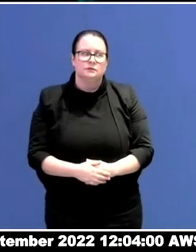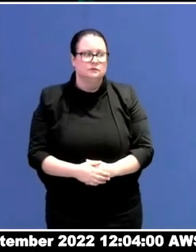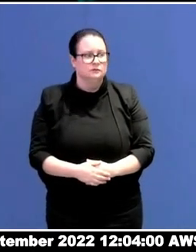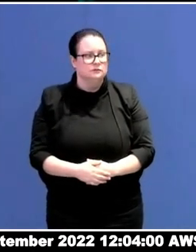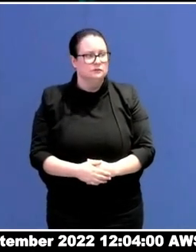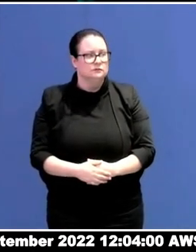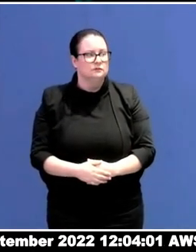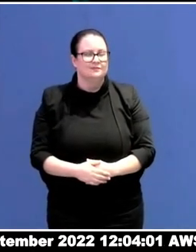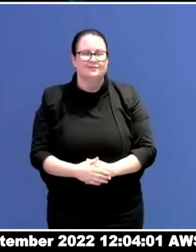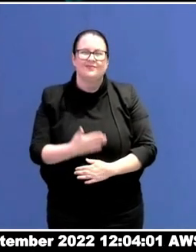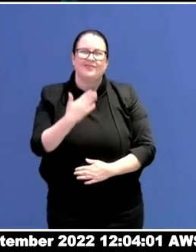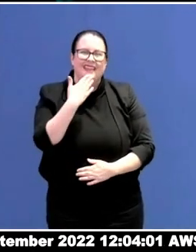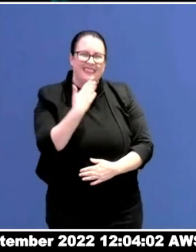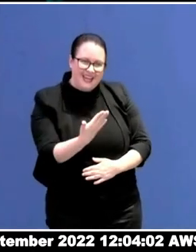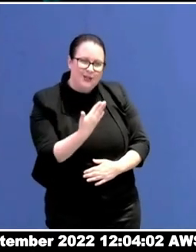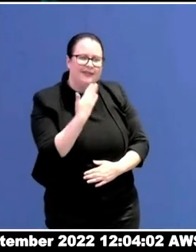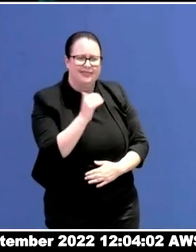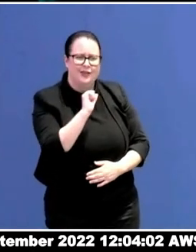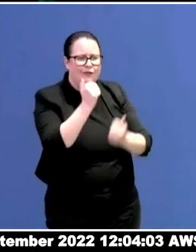Ms Krakouer, thank you very much for your evidence today.